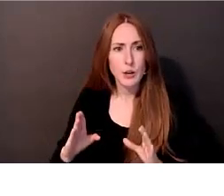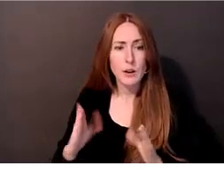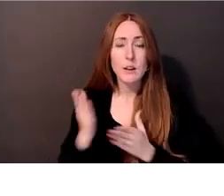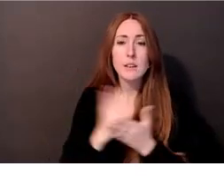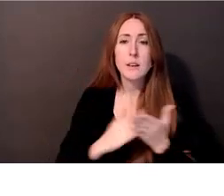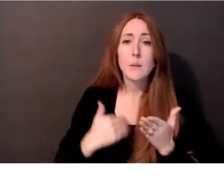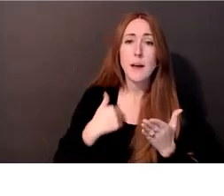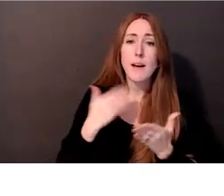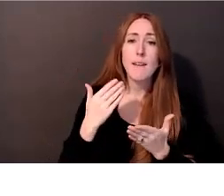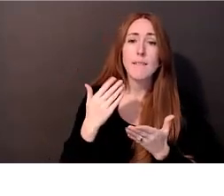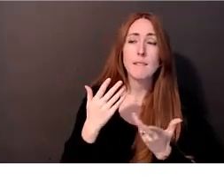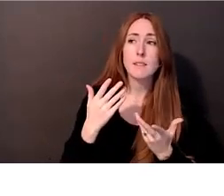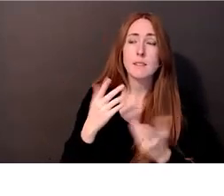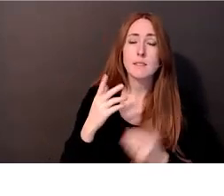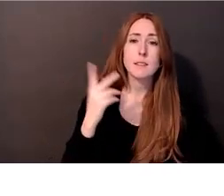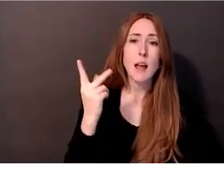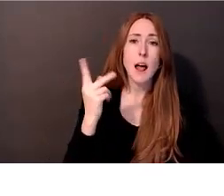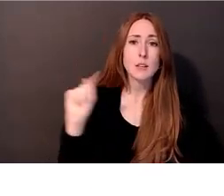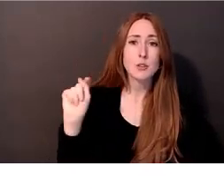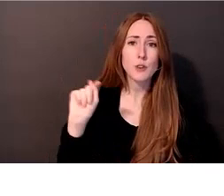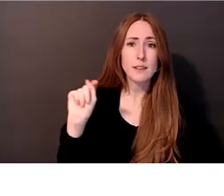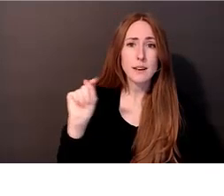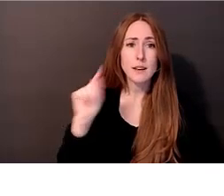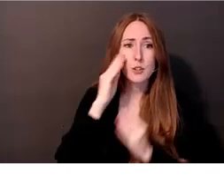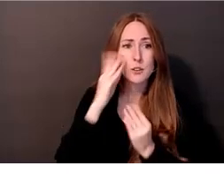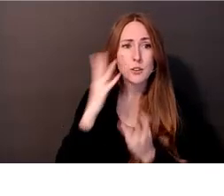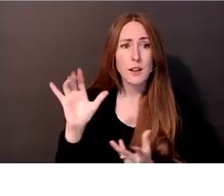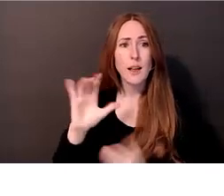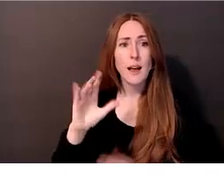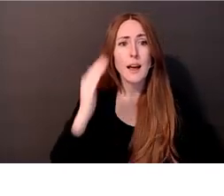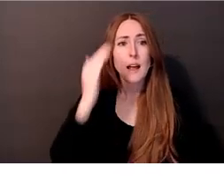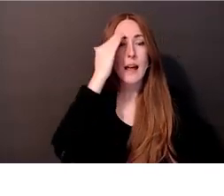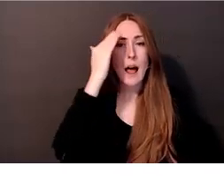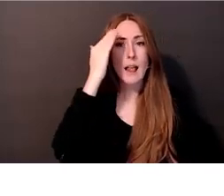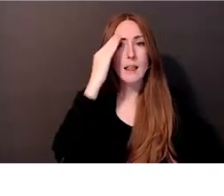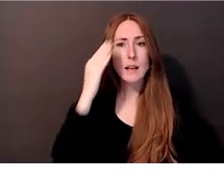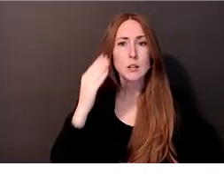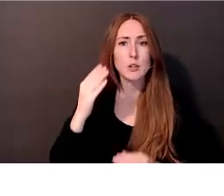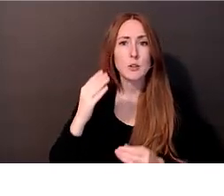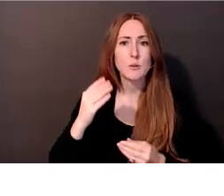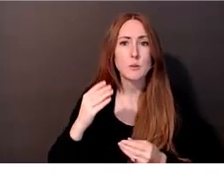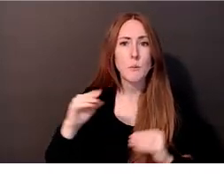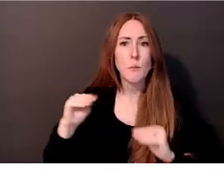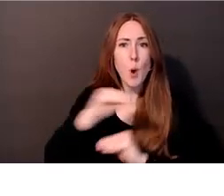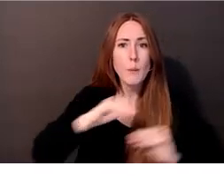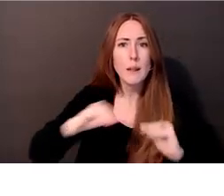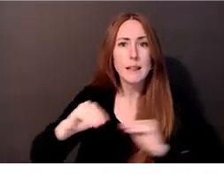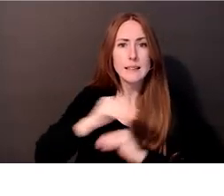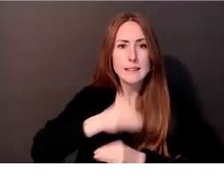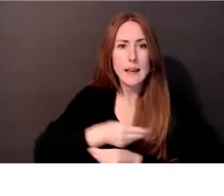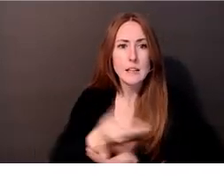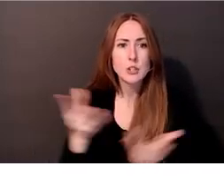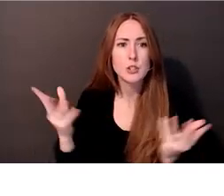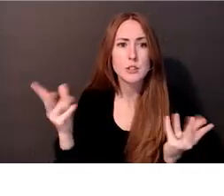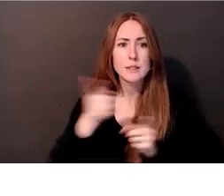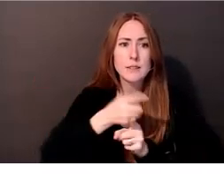like knowledge mobilization specialist or research coordinator. So all of those type of titles really